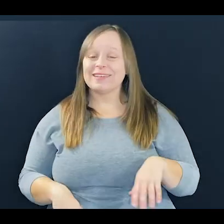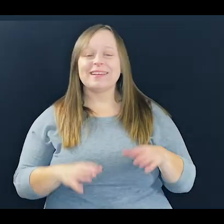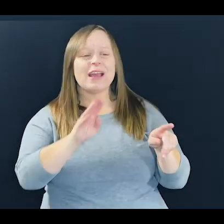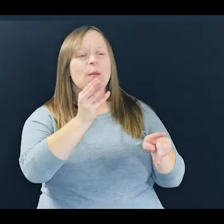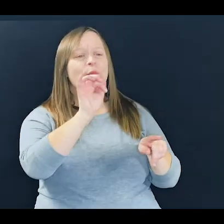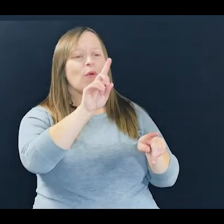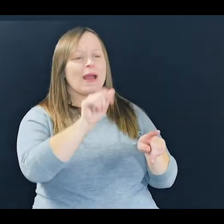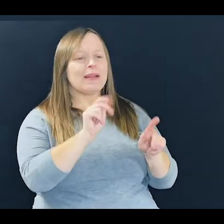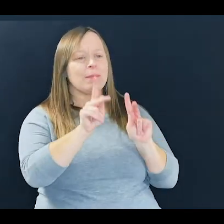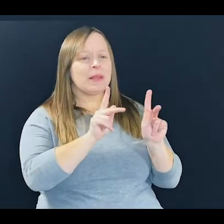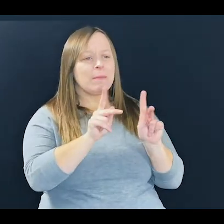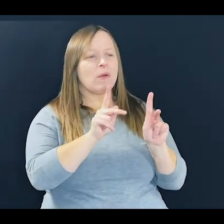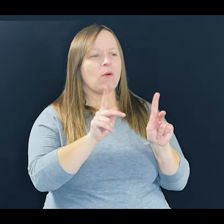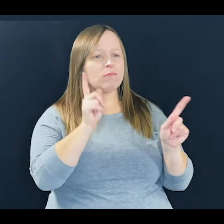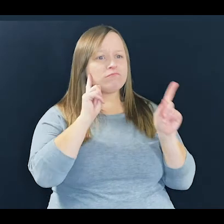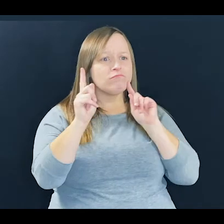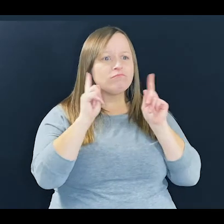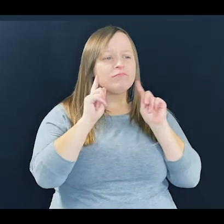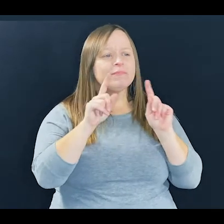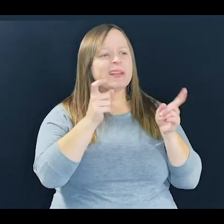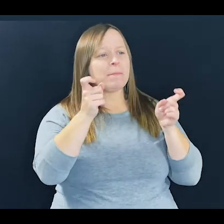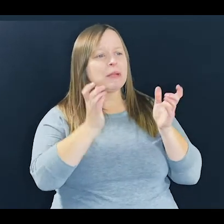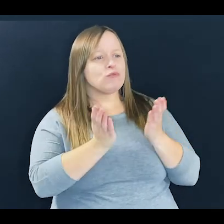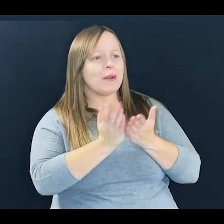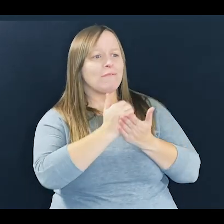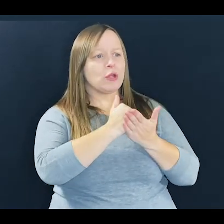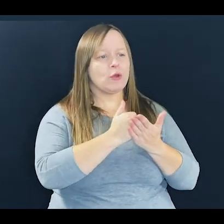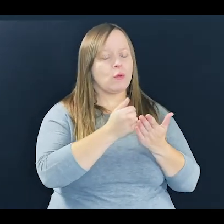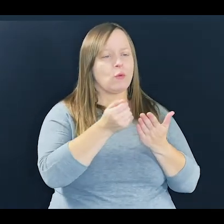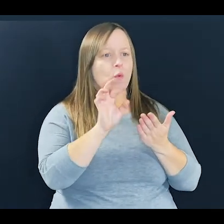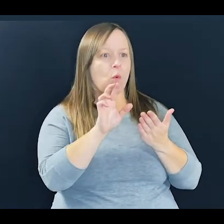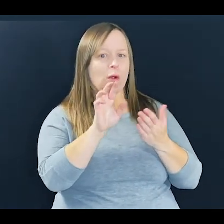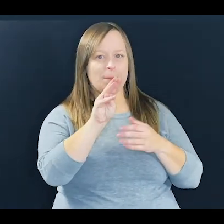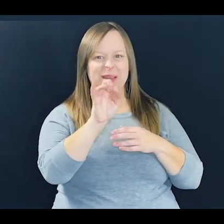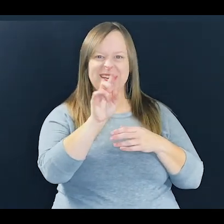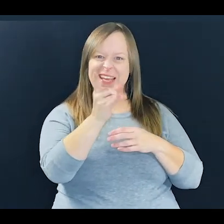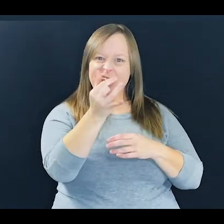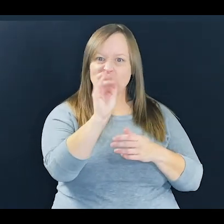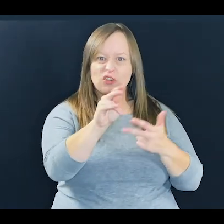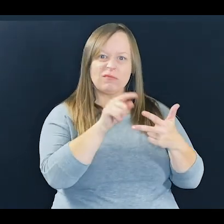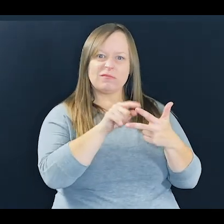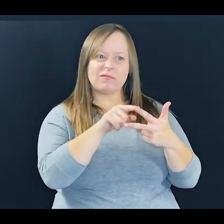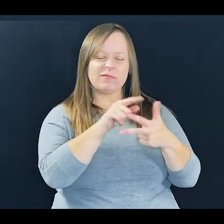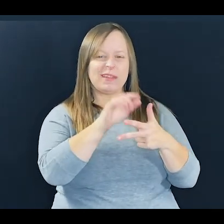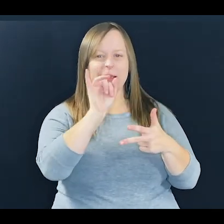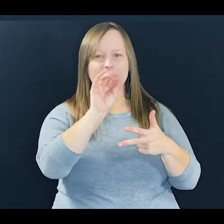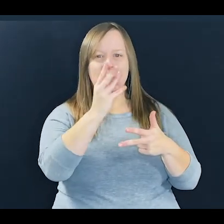And Brenda, as people hear things like administrative review, or even mediation and impartial